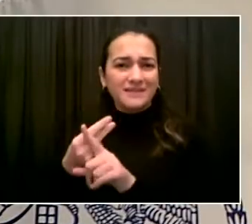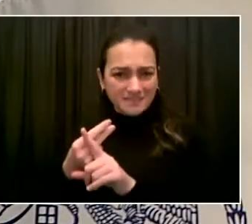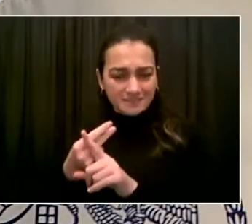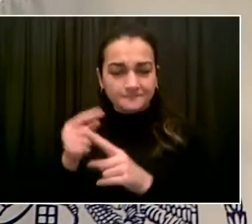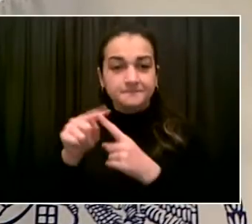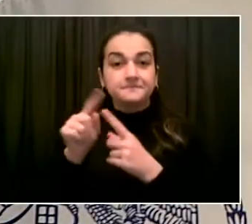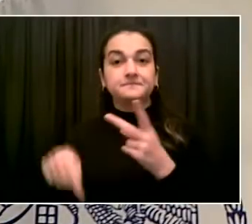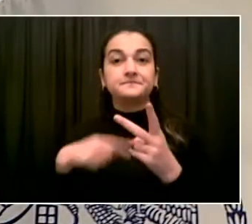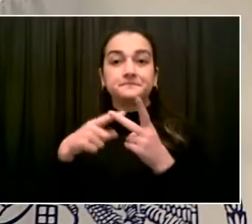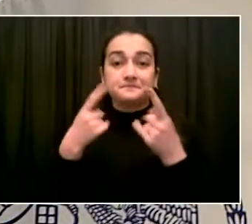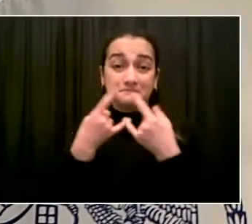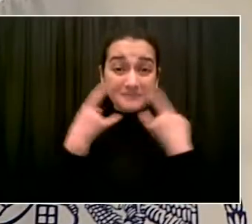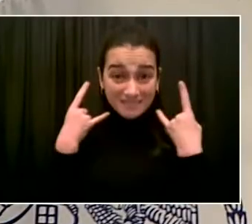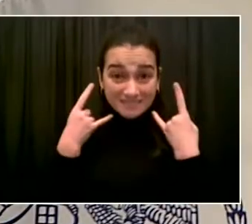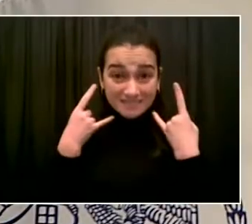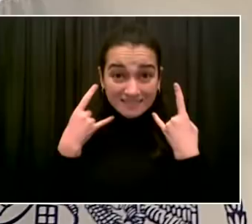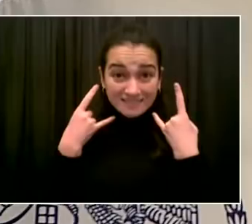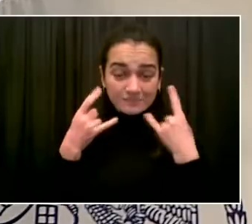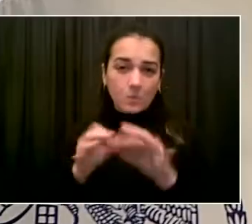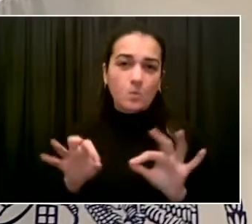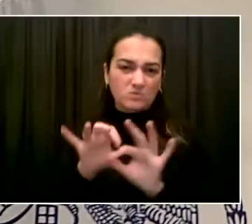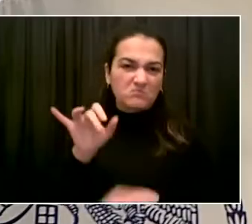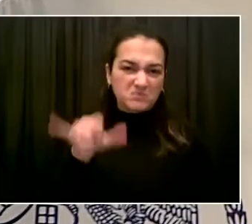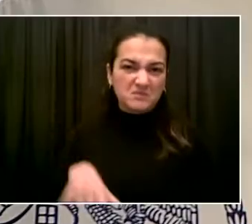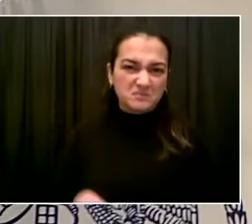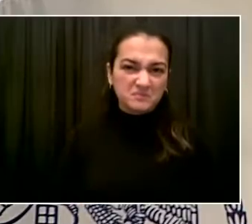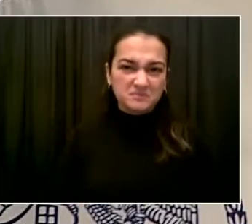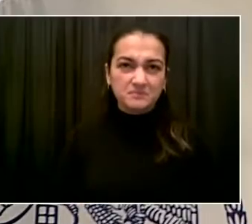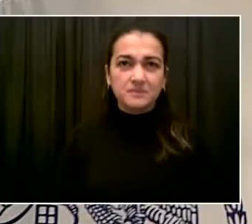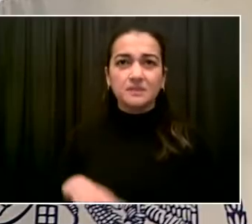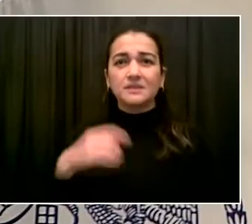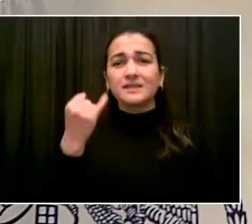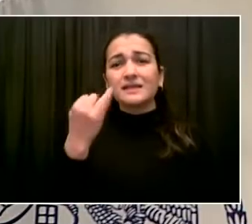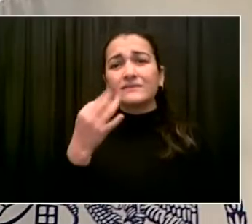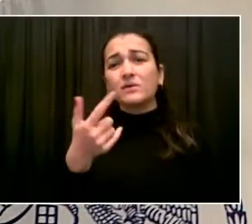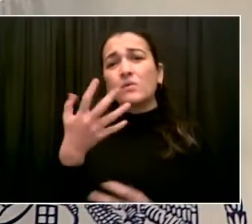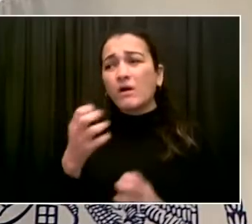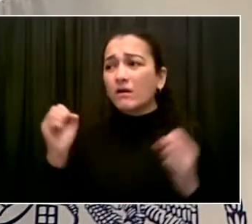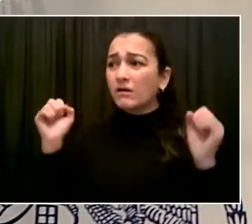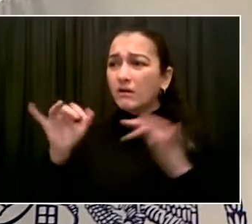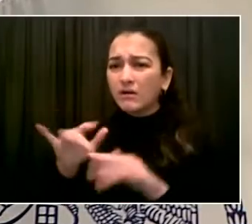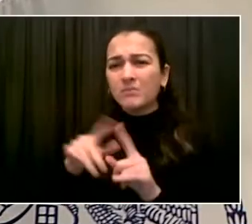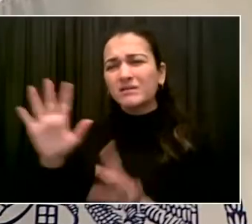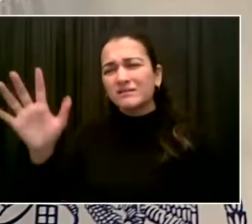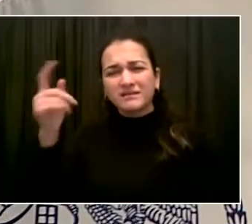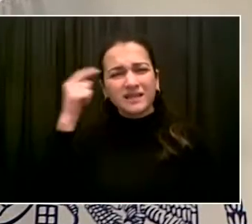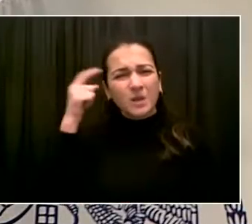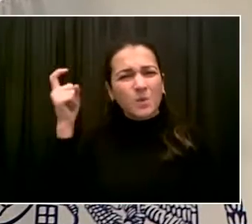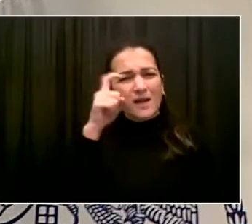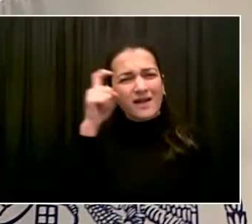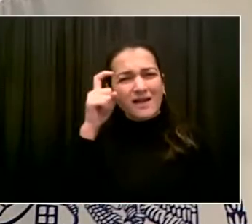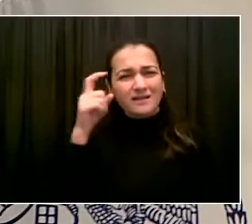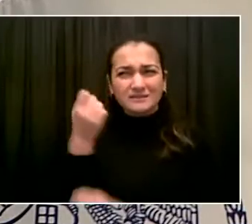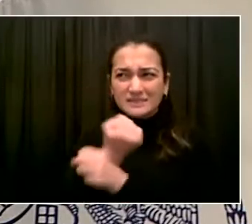ESSENTIAL POINTS THAT COVER THE CORE OF WHAT E W NEED TO DO. I THINK PEOPLE CAN STILL GATHER